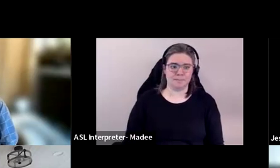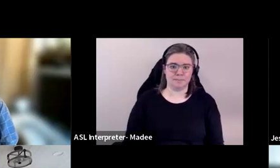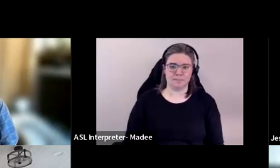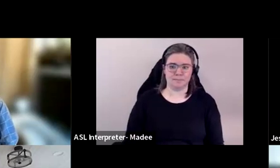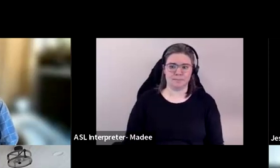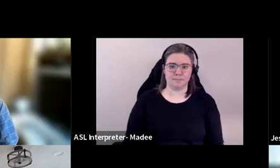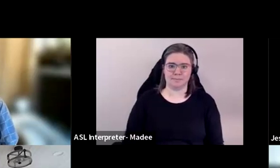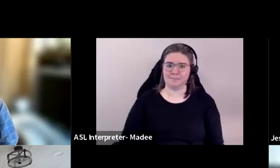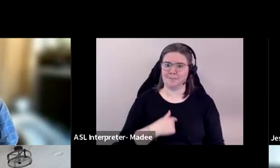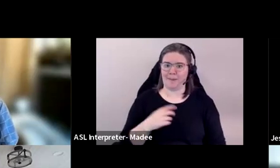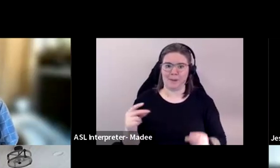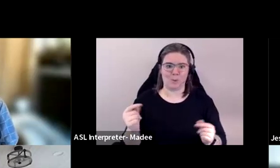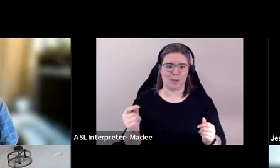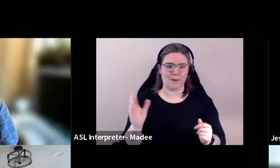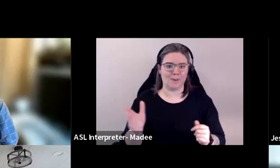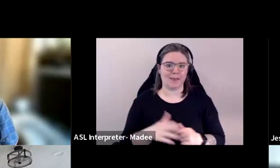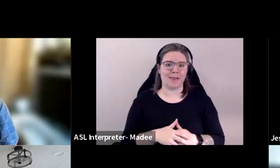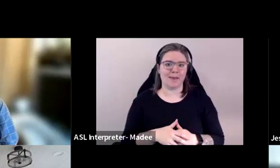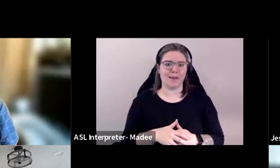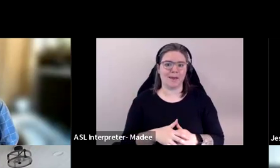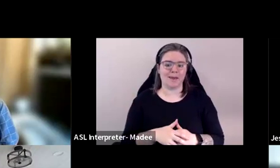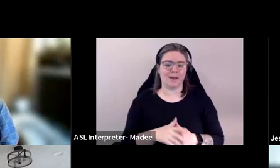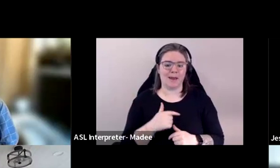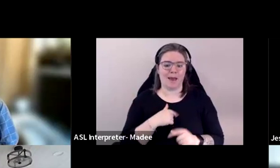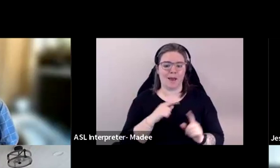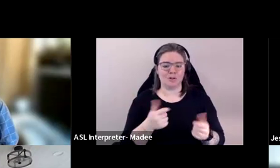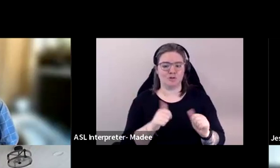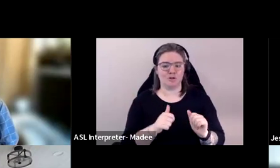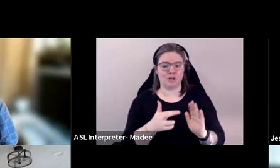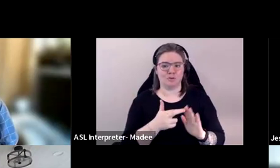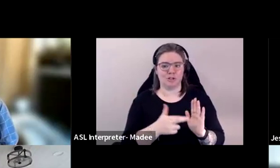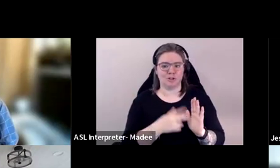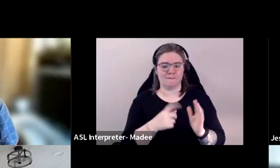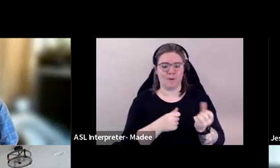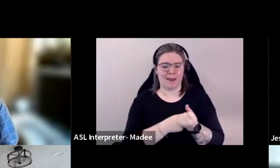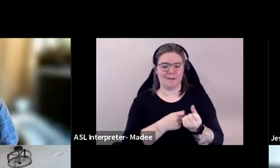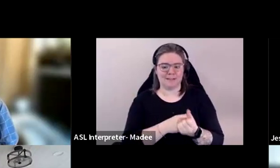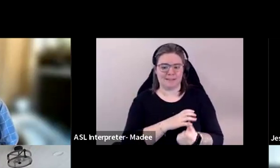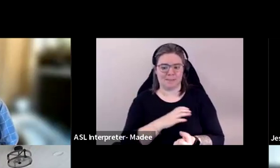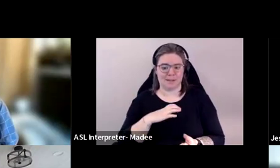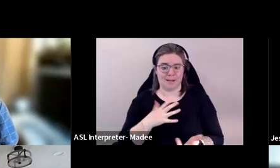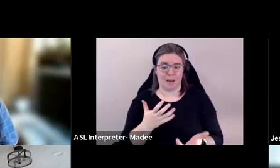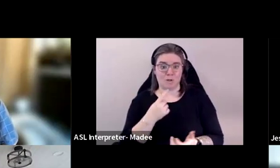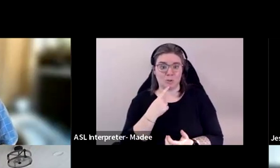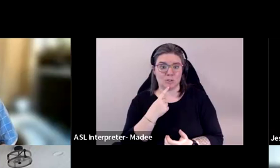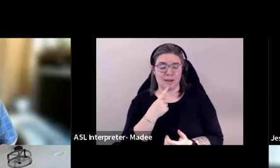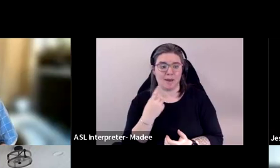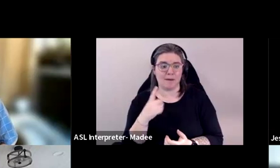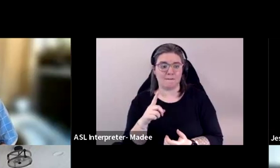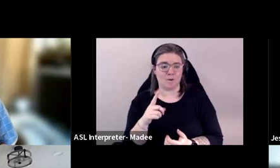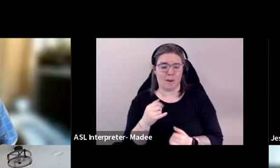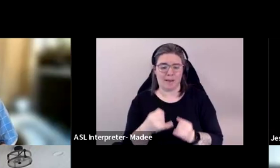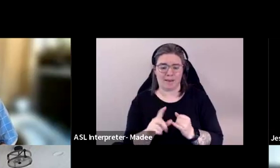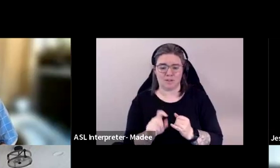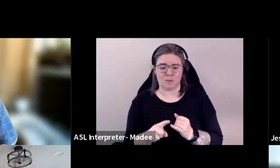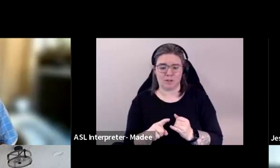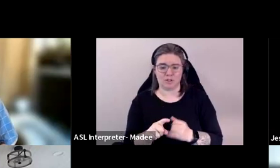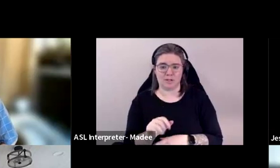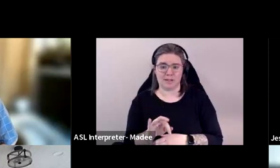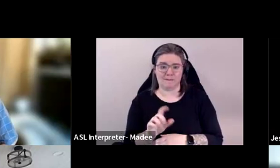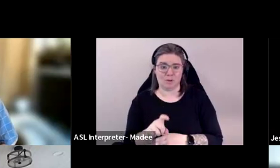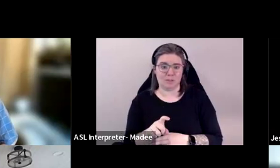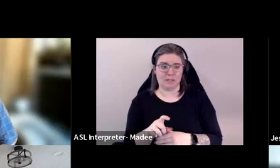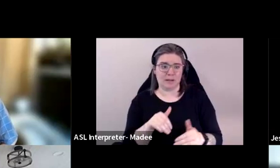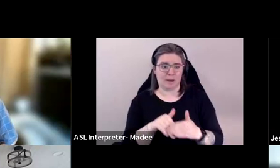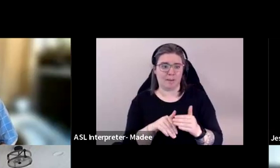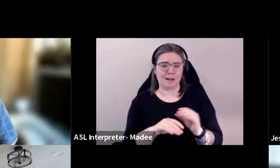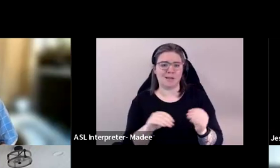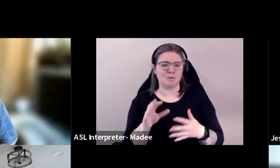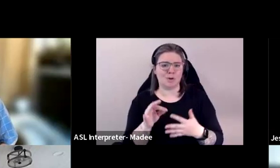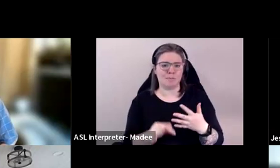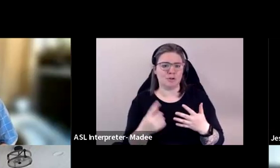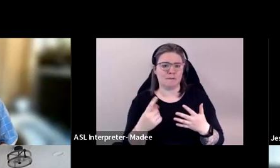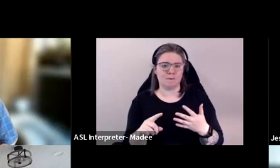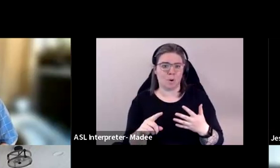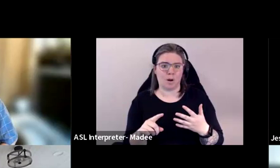Dee Henry they/she Independence Alliance: I'll be real quick. I just. I went to go register for the Advocacy Committee. And I just wanted to say that for the last question where it asks if you need an accommodation, there's no option for like non applicable.